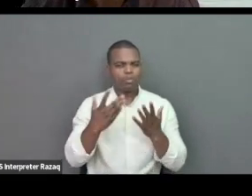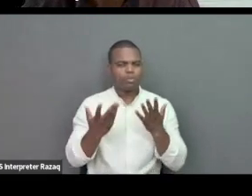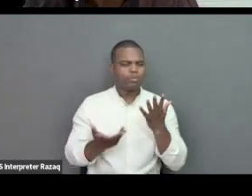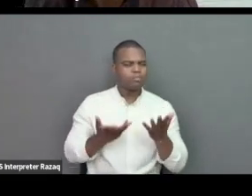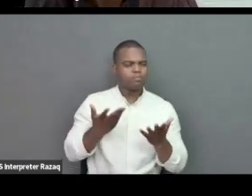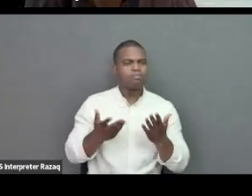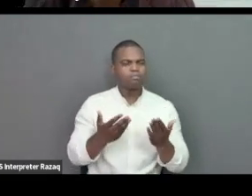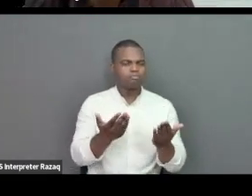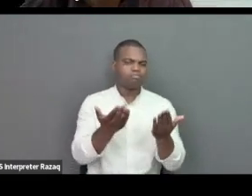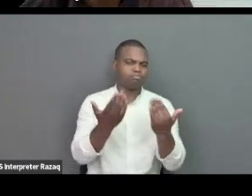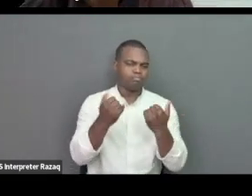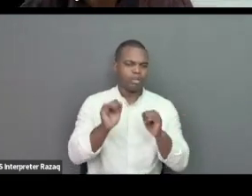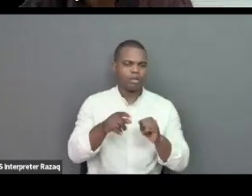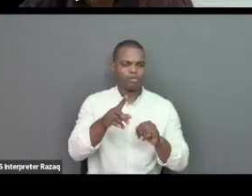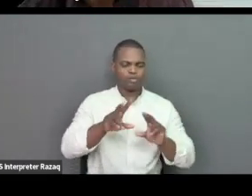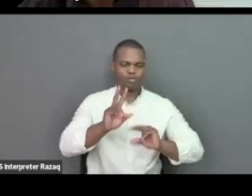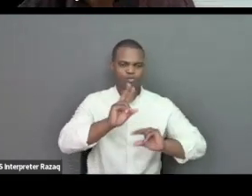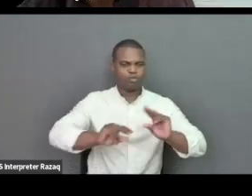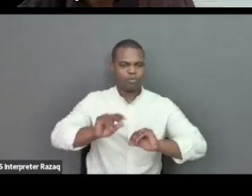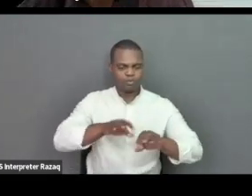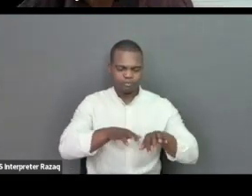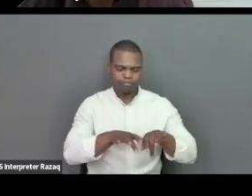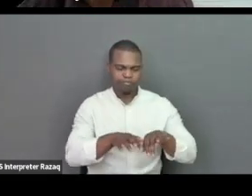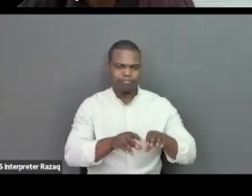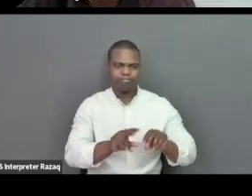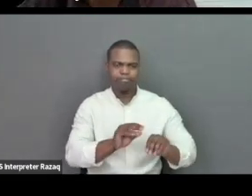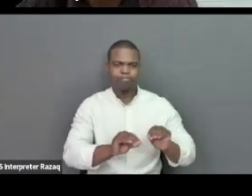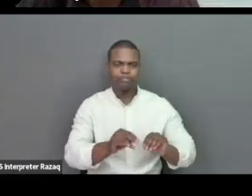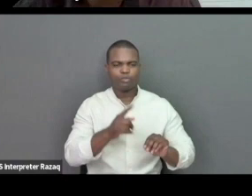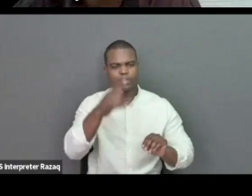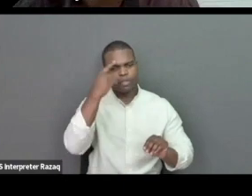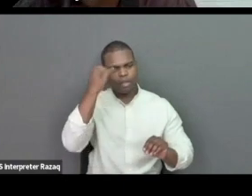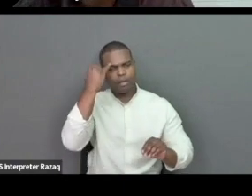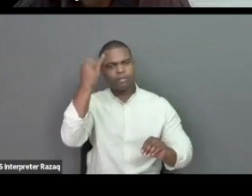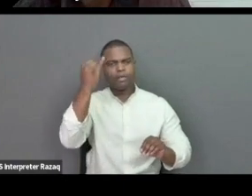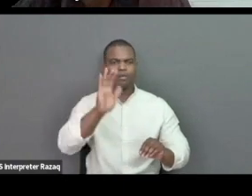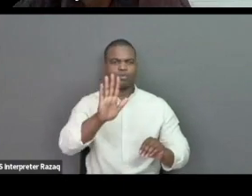opinion, if you find that anything is